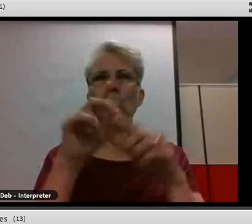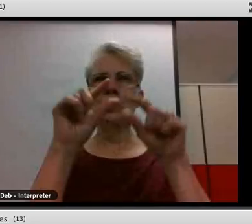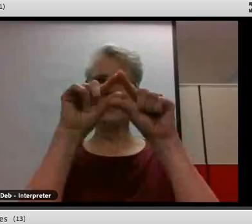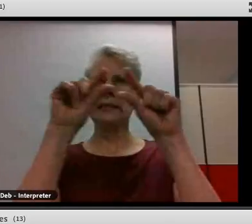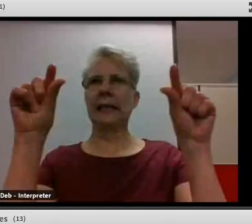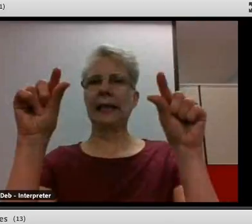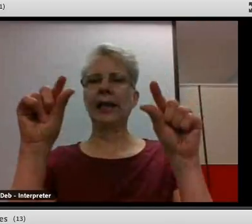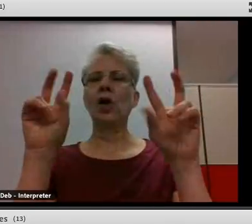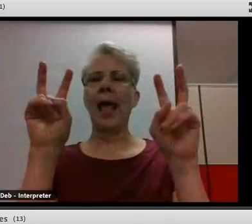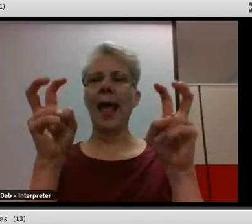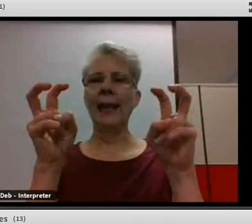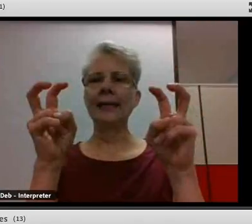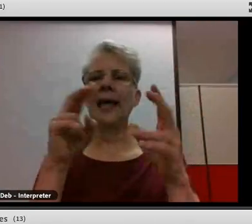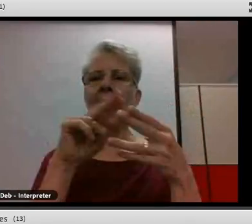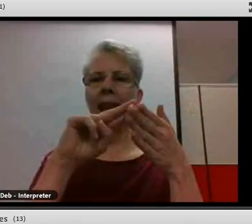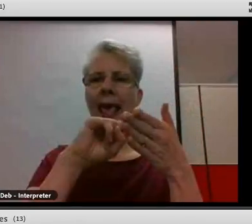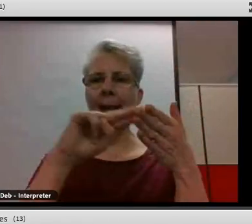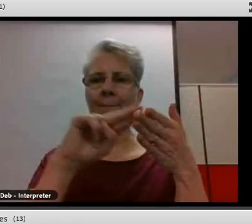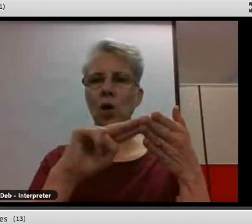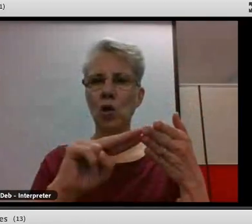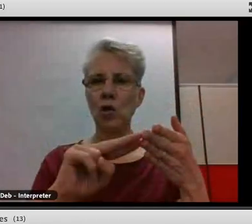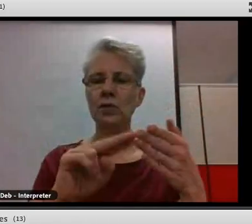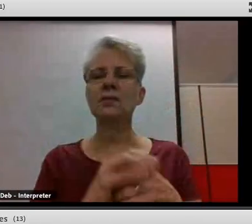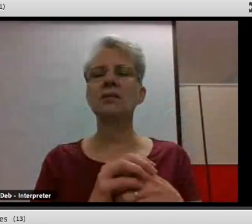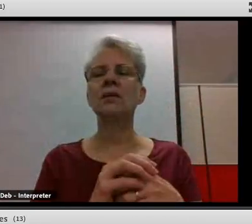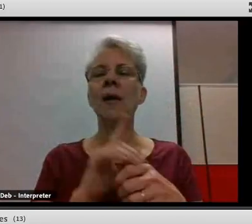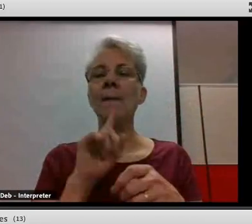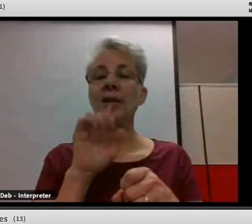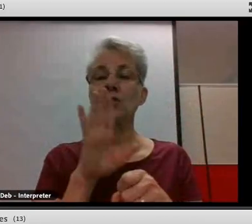Before it was just a collection of bottles and there was nothing you could click on.